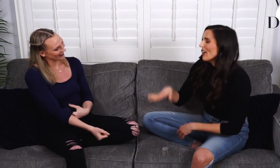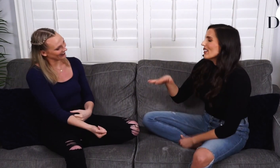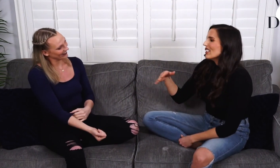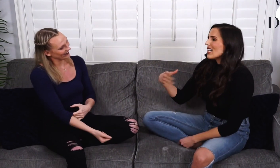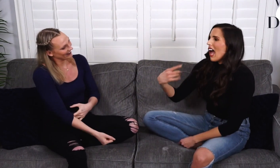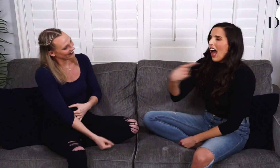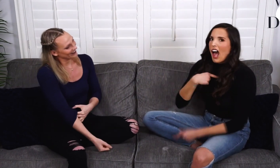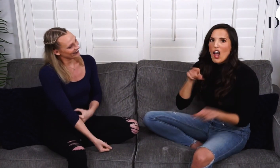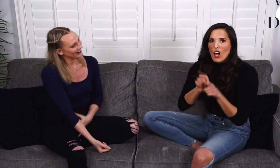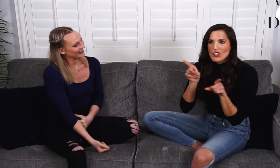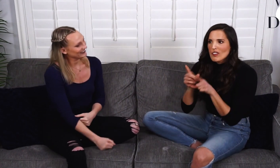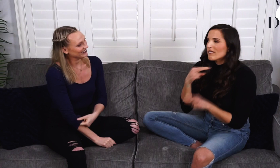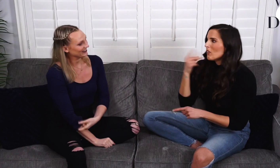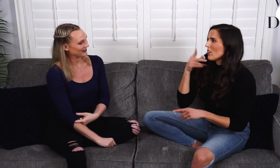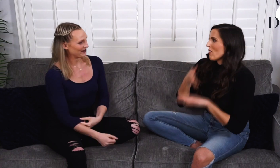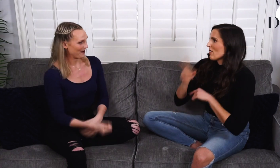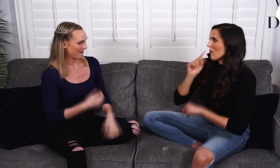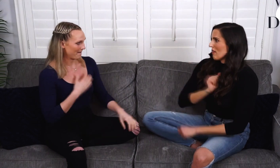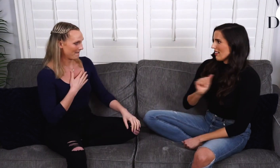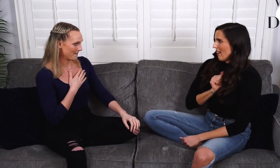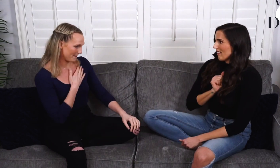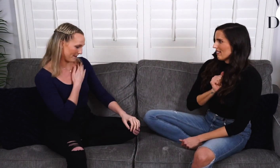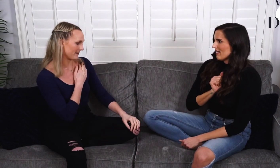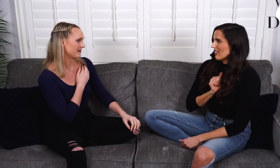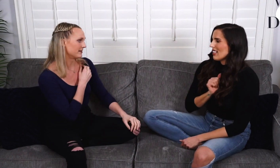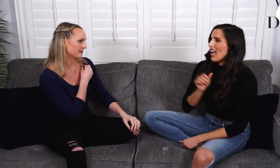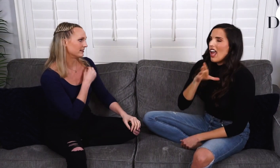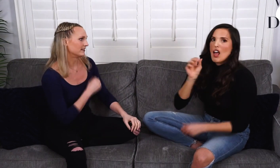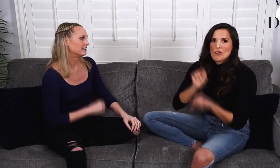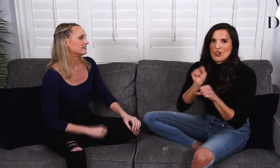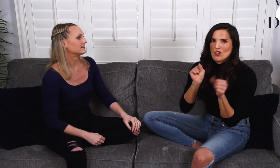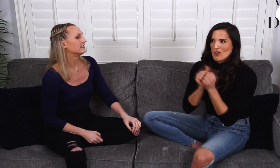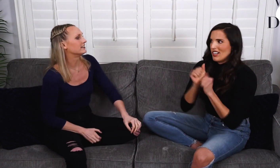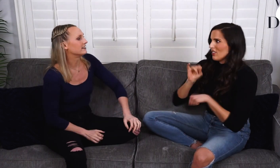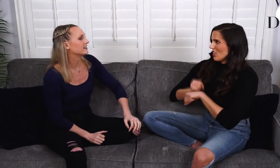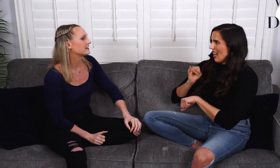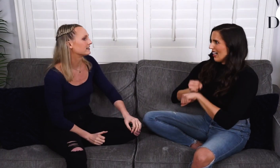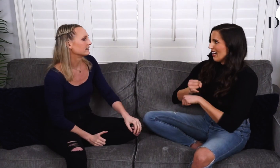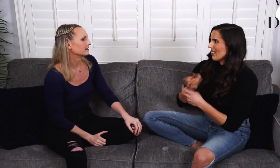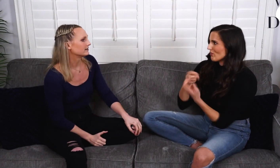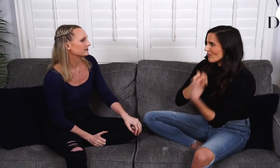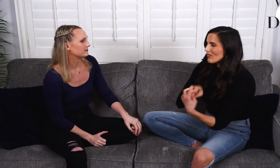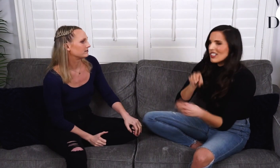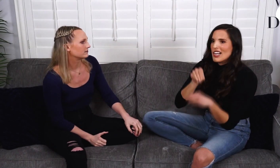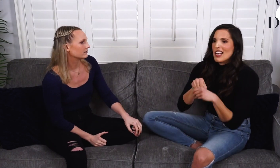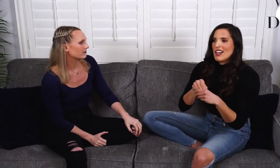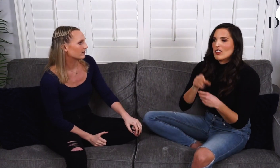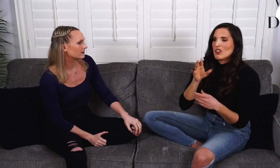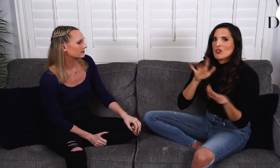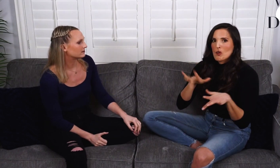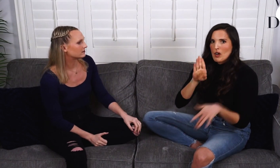don't know, I actually voice-over for myself and I work with Jenny and we sit in the recording